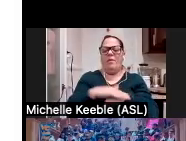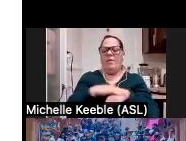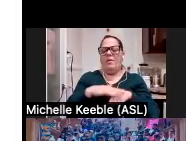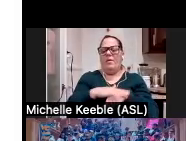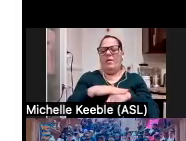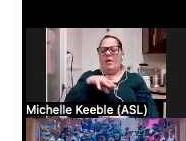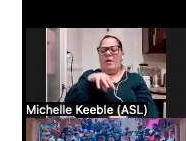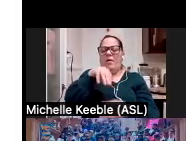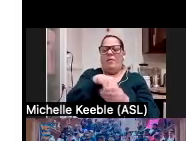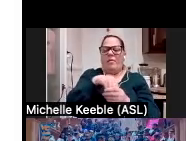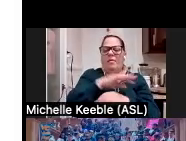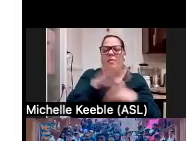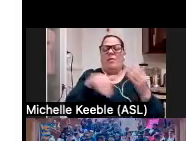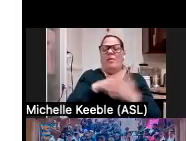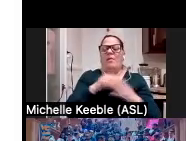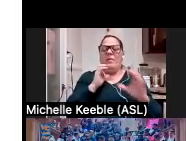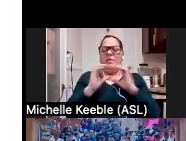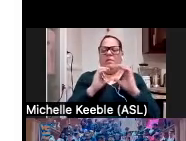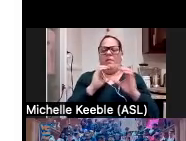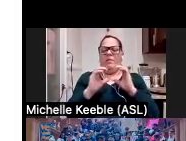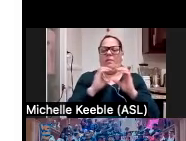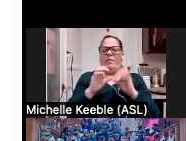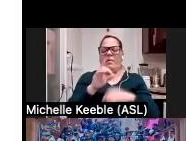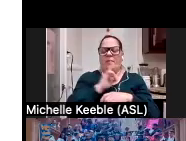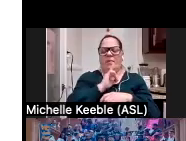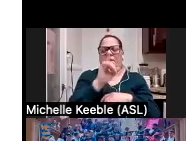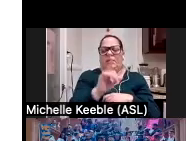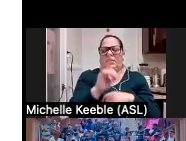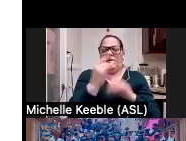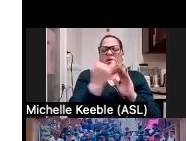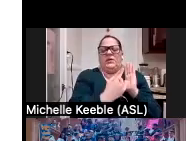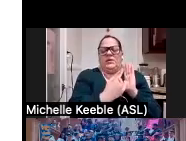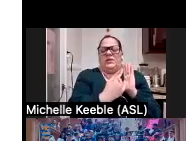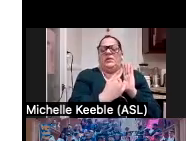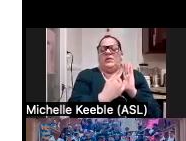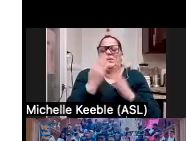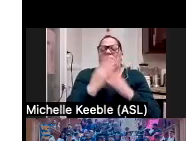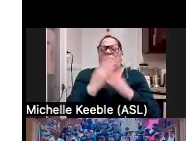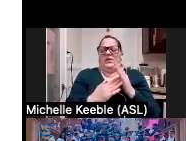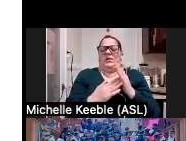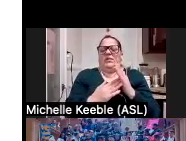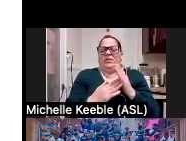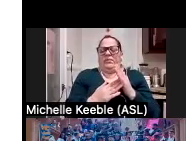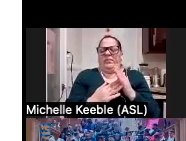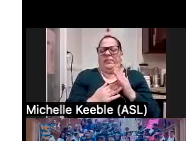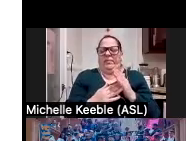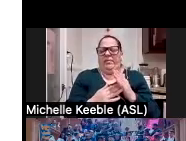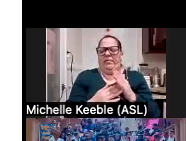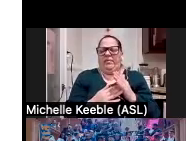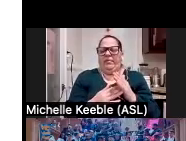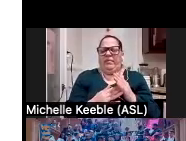in all of our conversations to make sure that the design features uh of the uh of the space